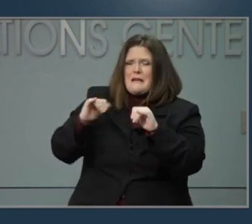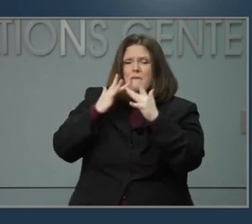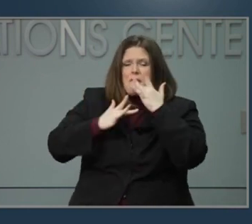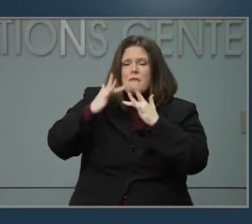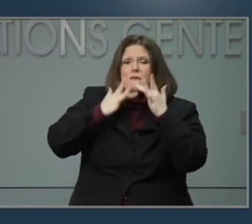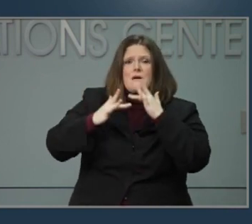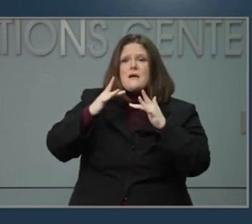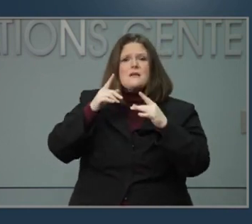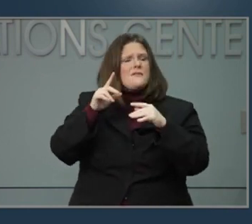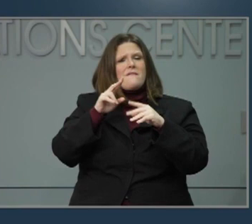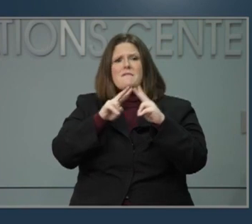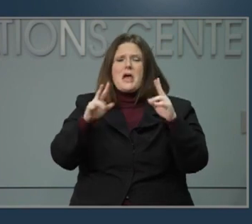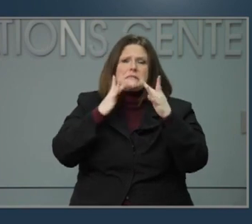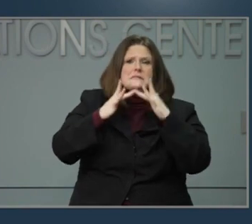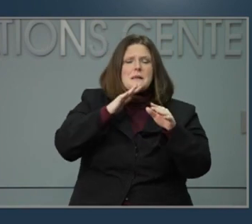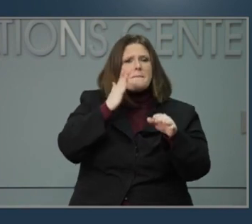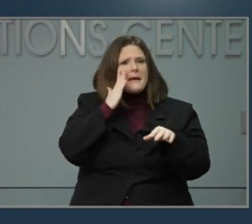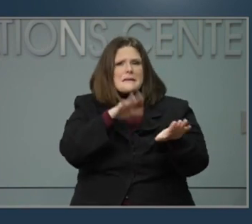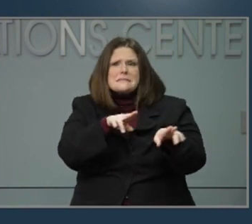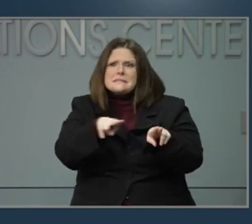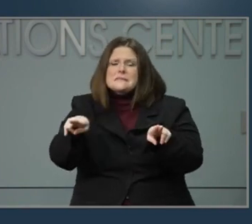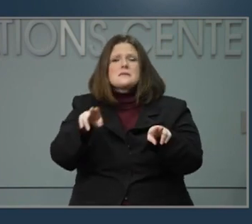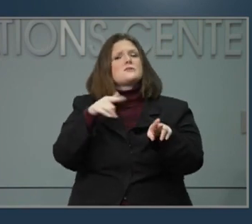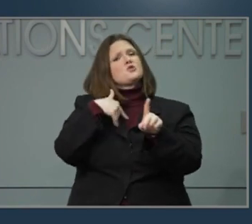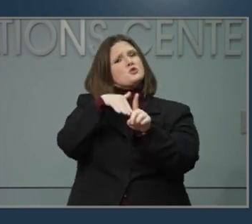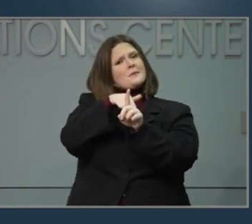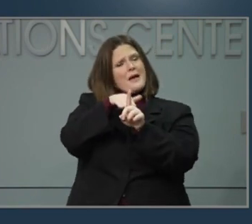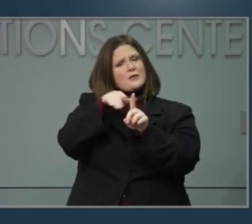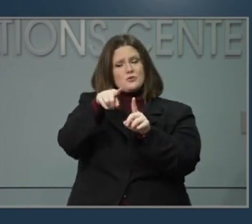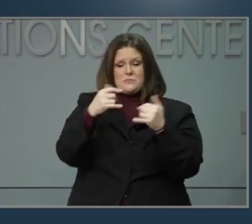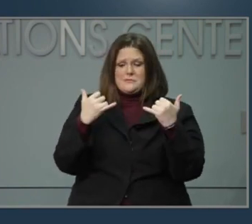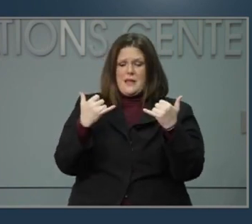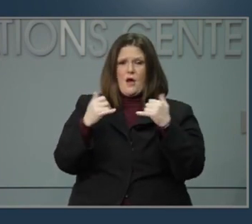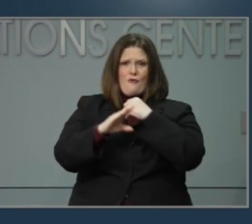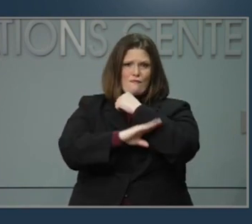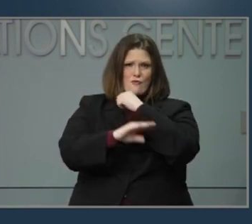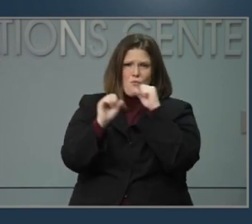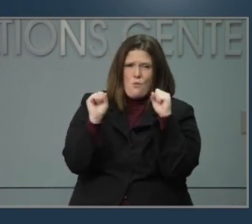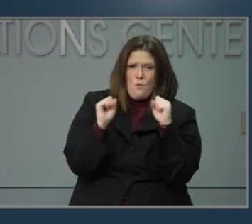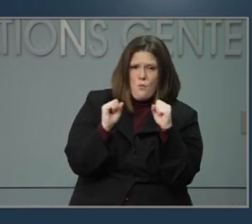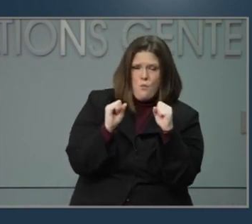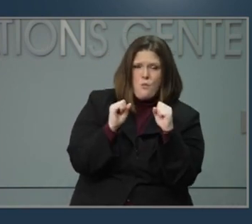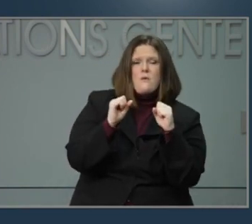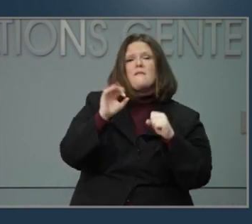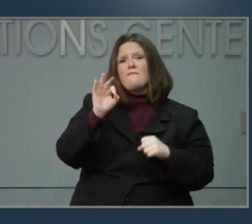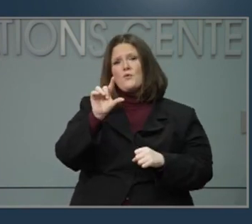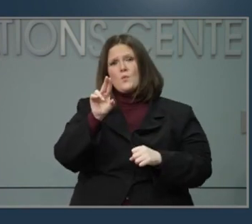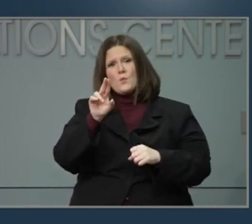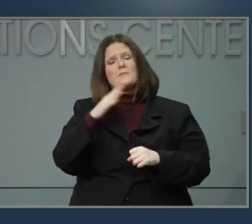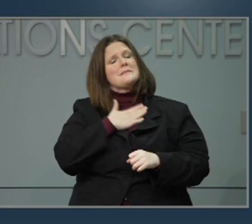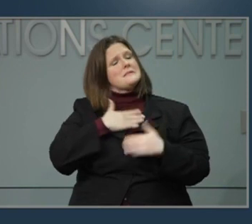HOSPITALS HAVE STRETCHED CAPACITY EVEN IN NON-COVID YEARS. IT IS A REMINDER, IF YOU HAVE NOT GOTTEN YOUR FLU SHOT, DO